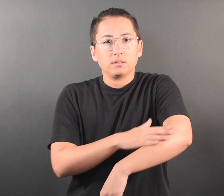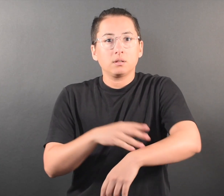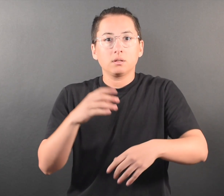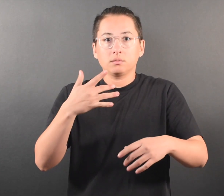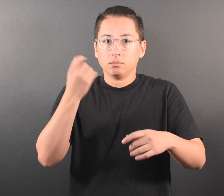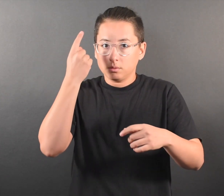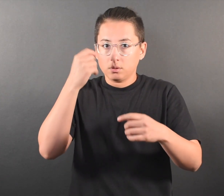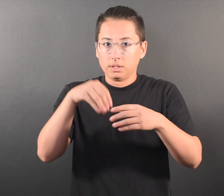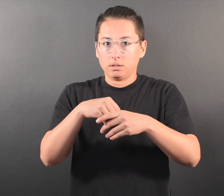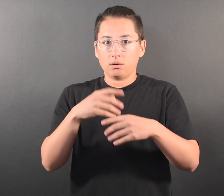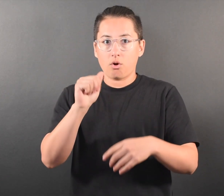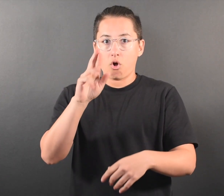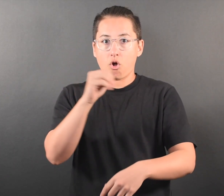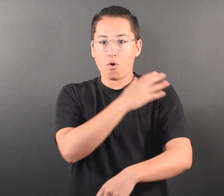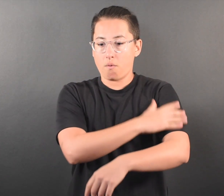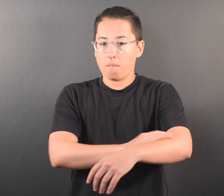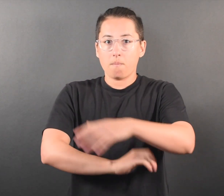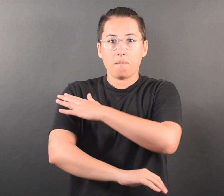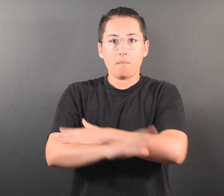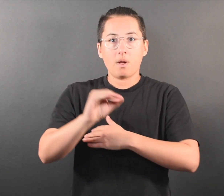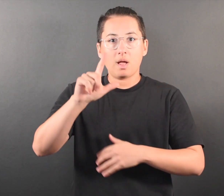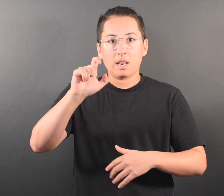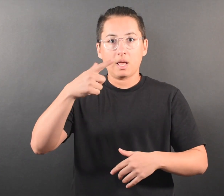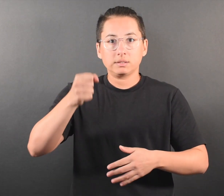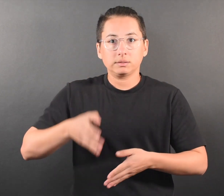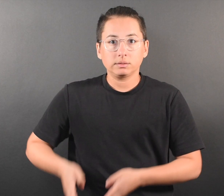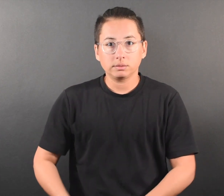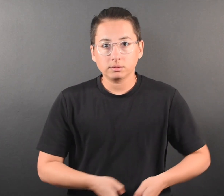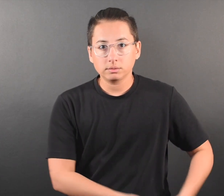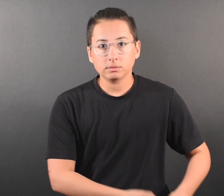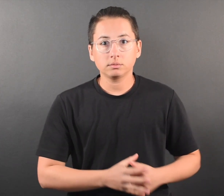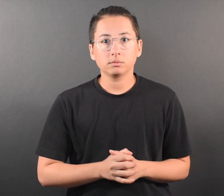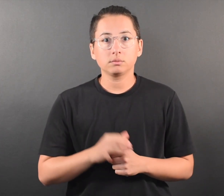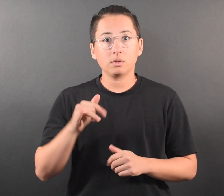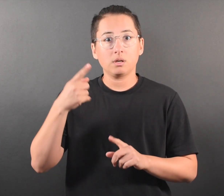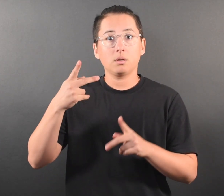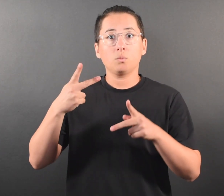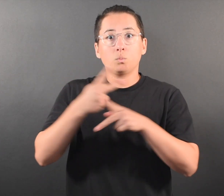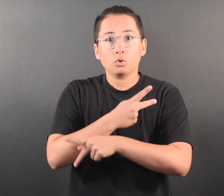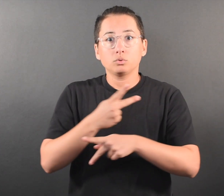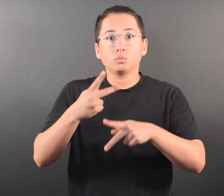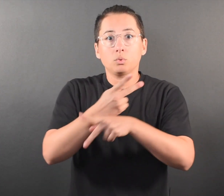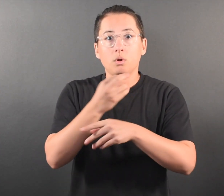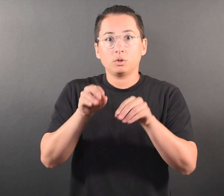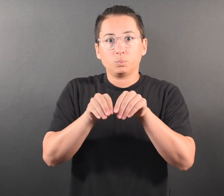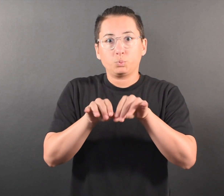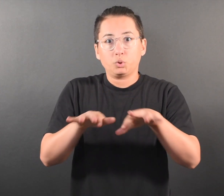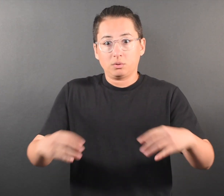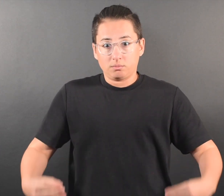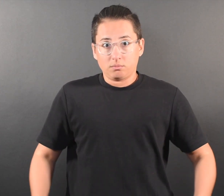especially in the legs or arms, that's worsening and spreading to other parts